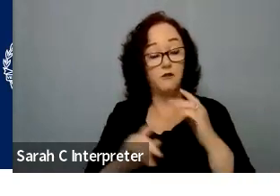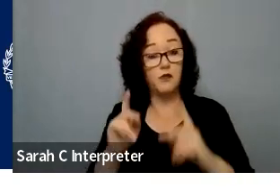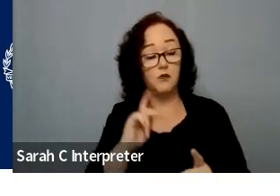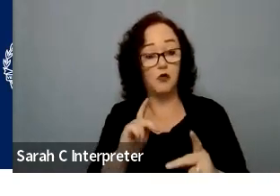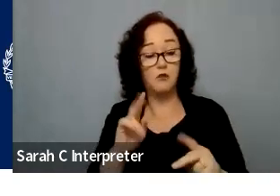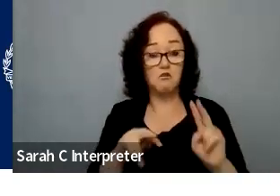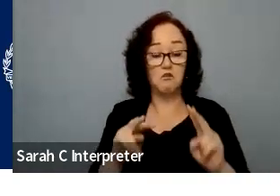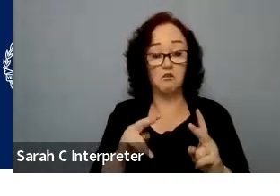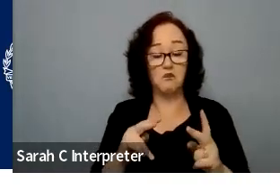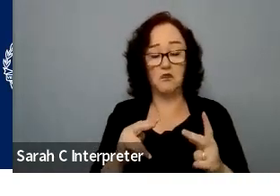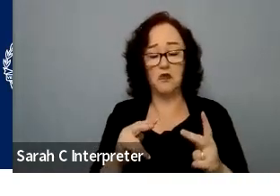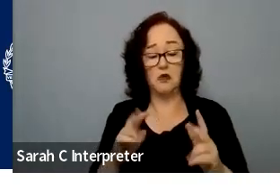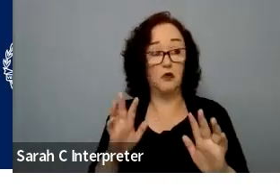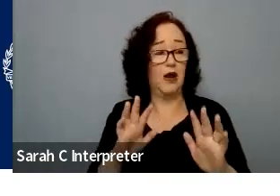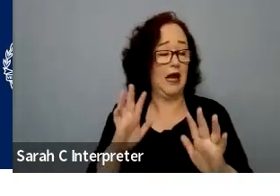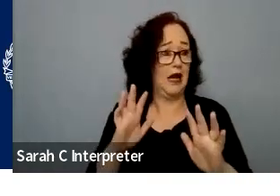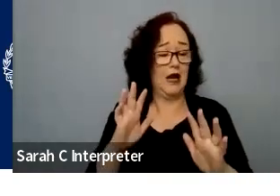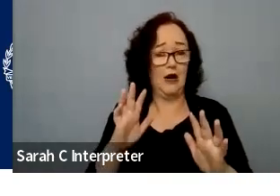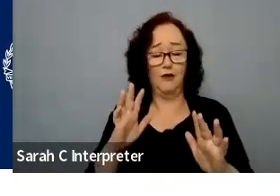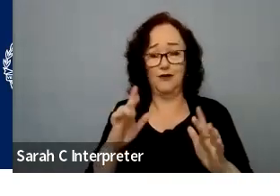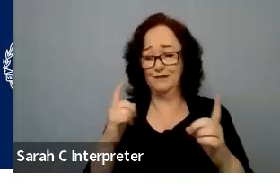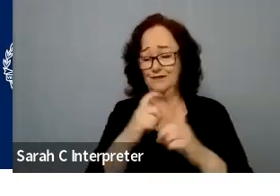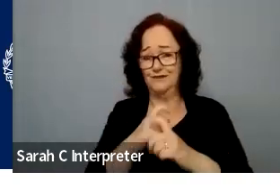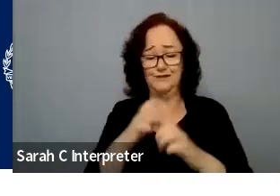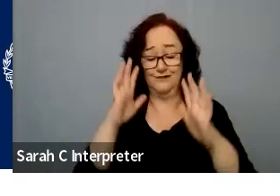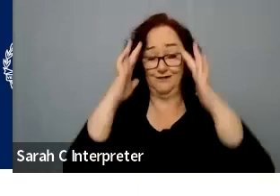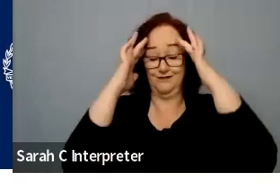'this is way too many parts I can't keep all this straight' and so we need to think about